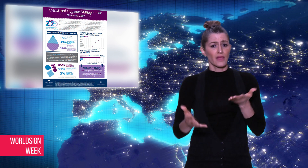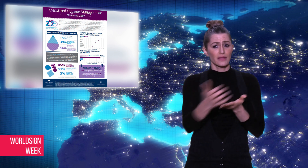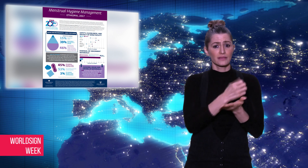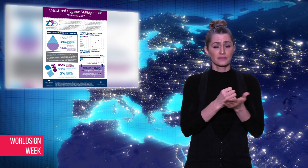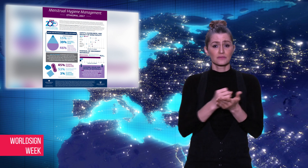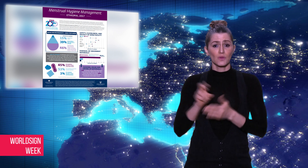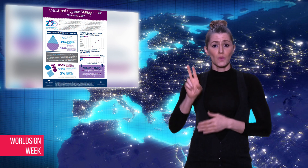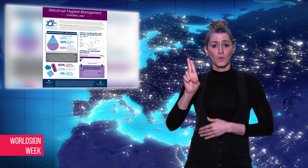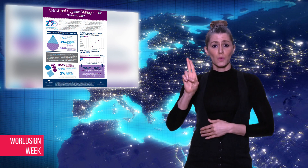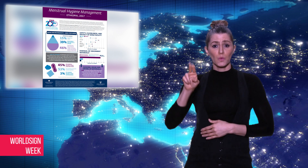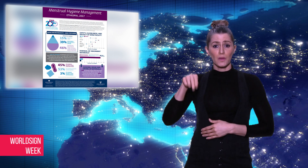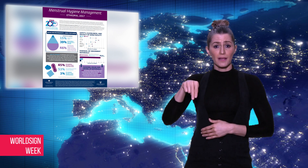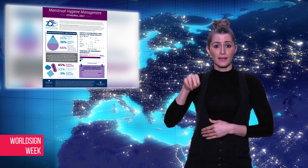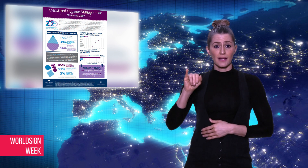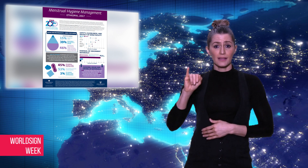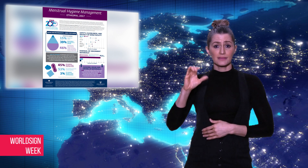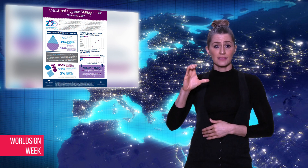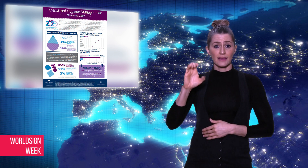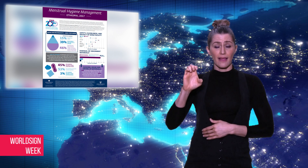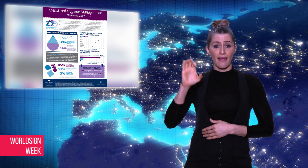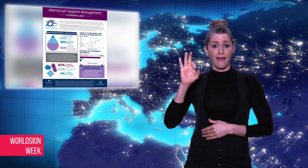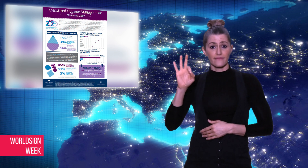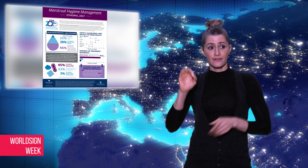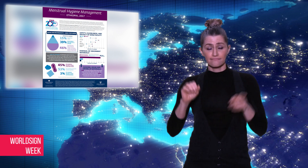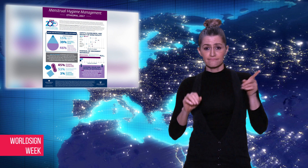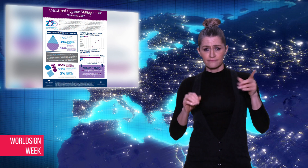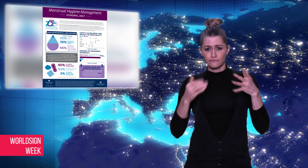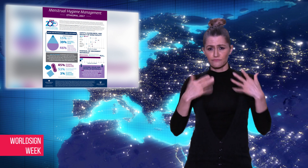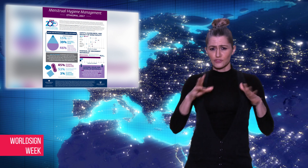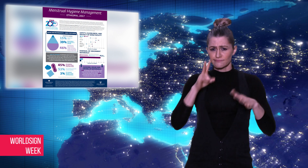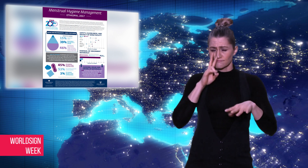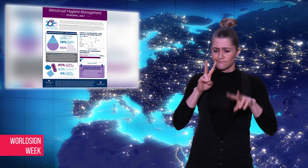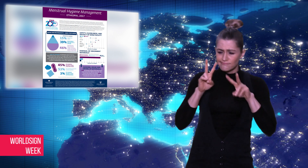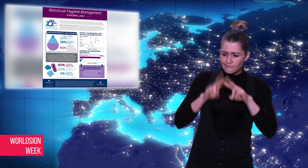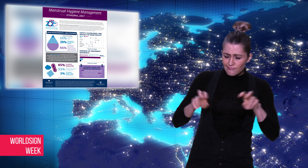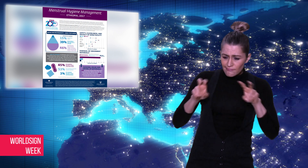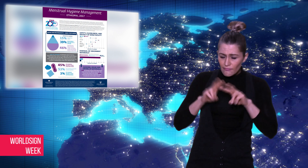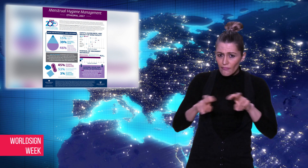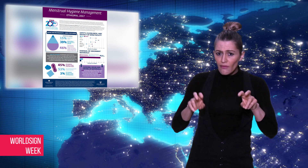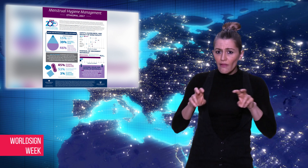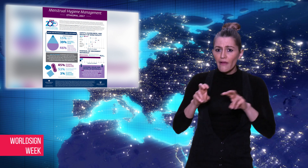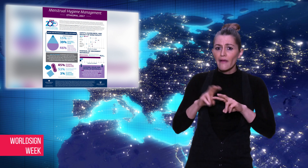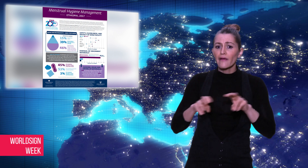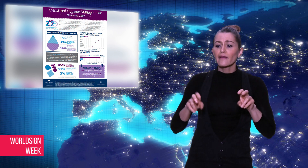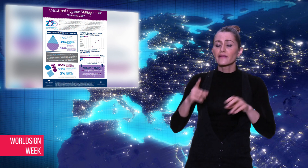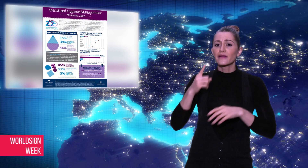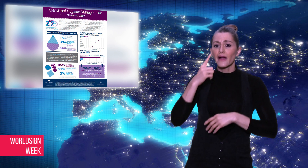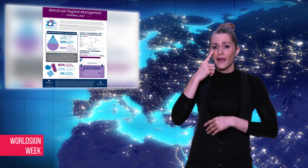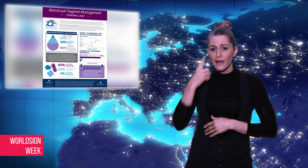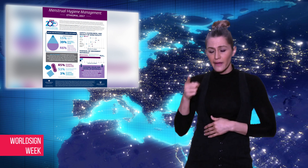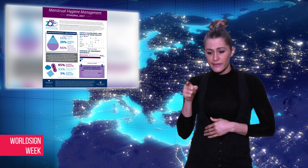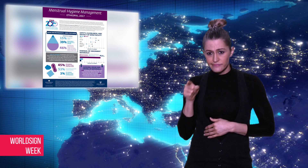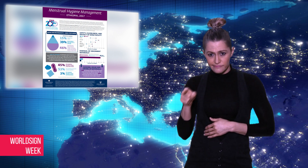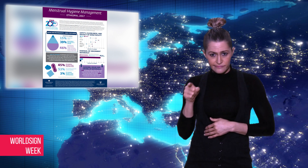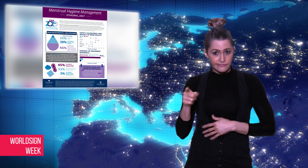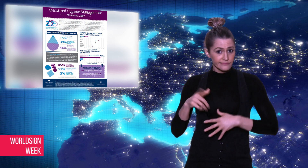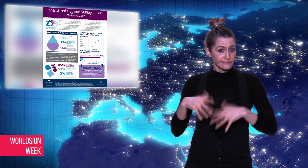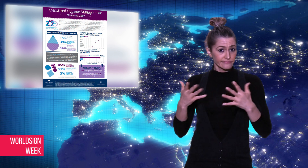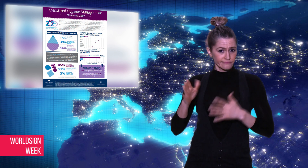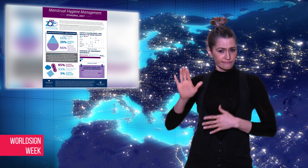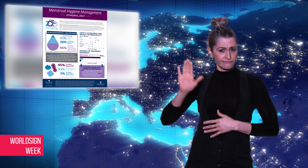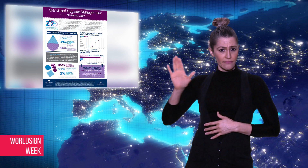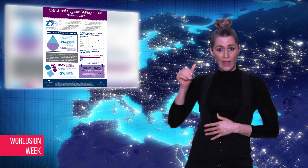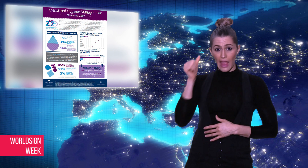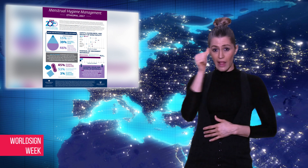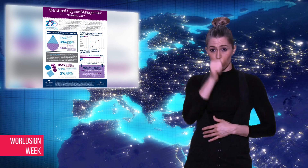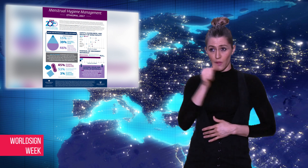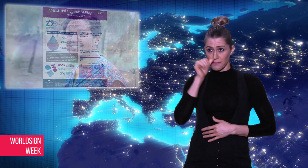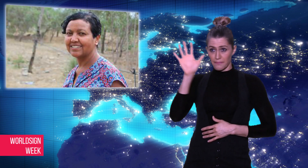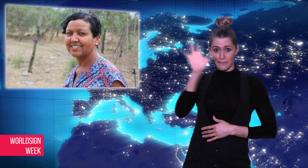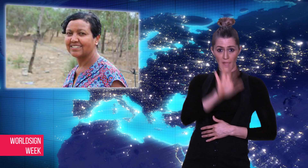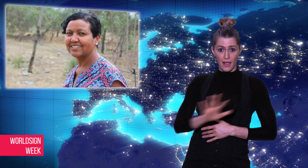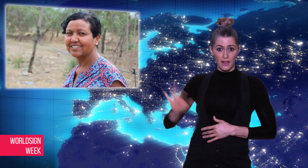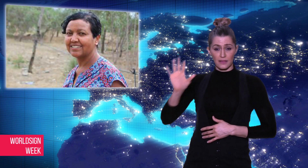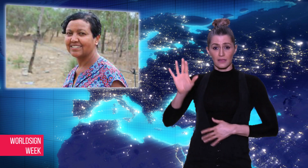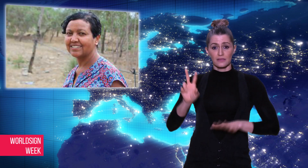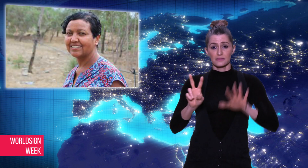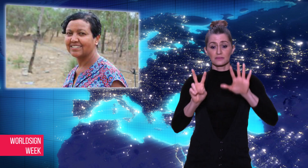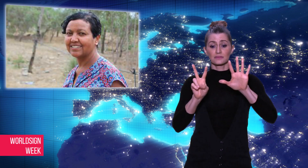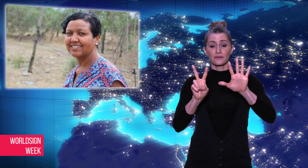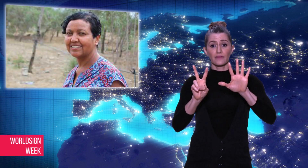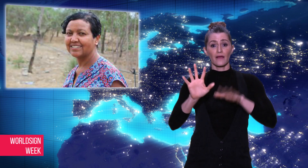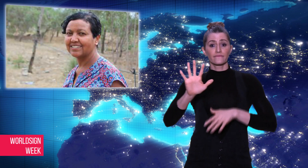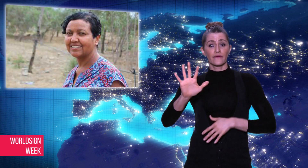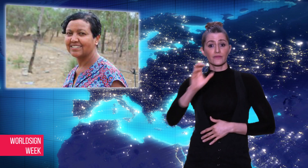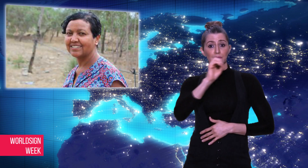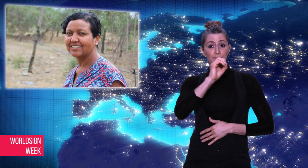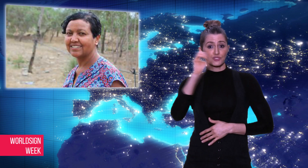According to United Nations Children's Fund - UNICEF -